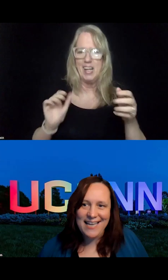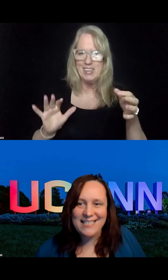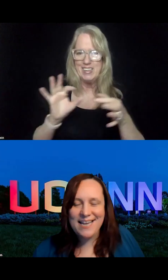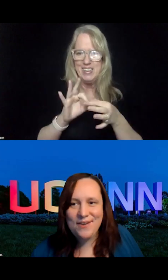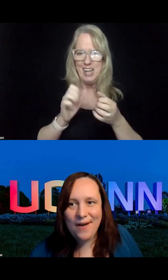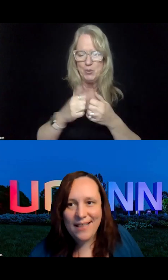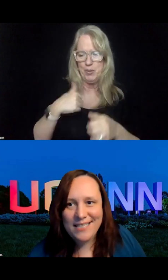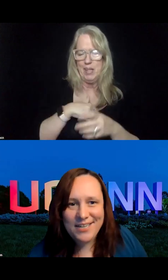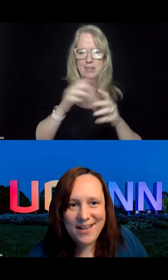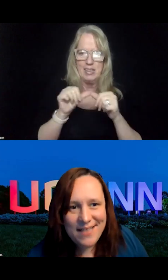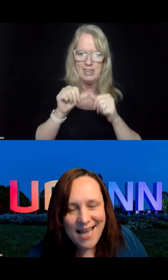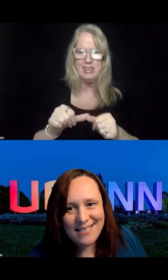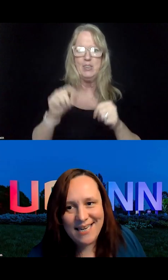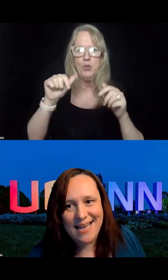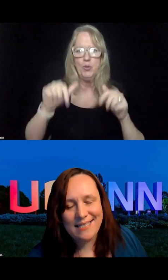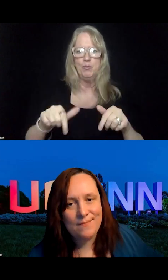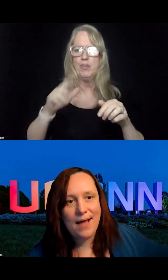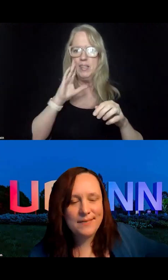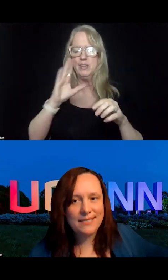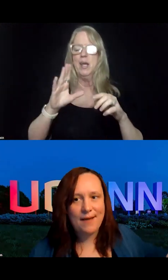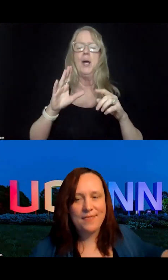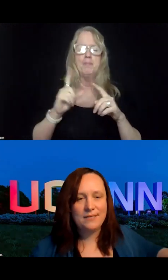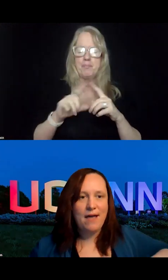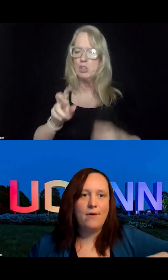AND CONTINUE ON THE JOURNEY WITH US AND GET UPDATES ABOUT WHAT IS